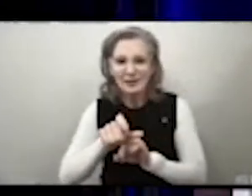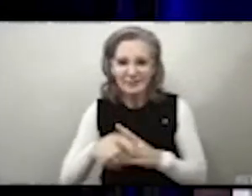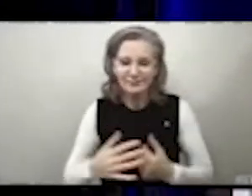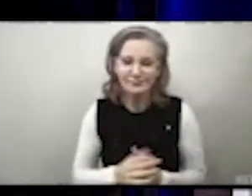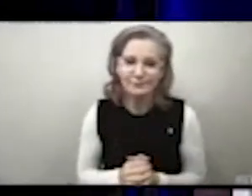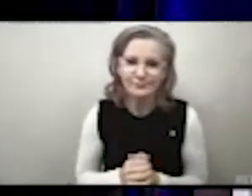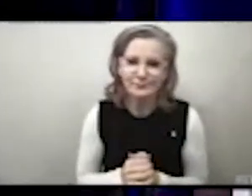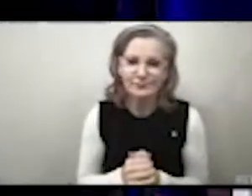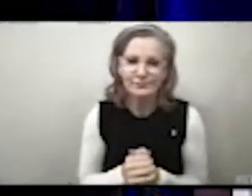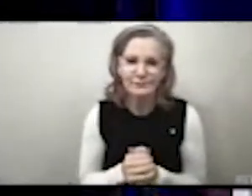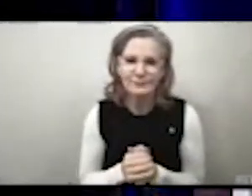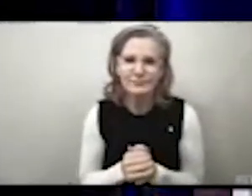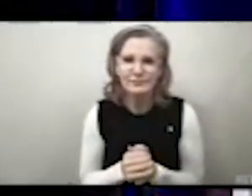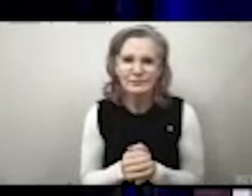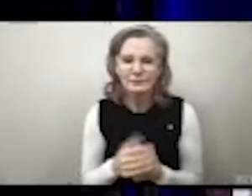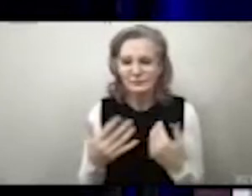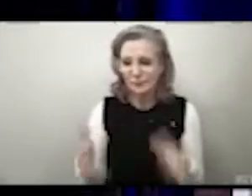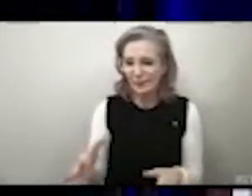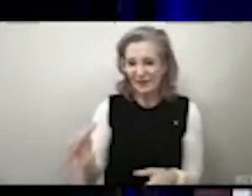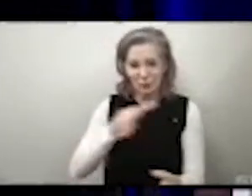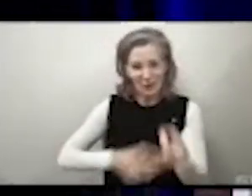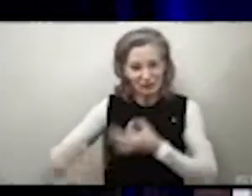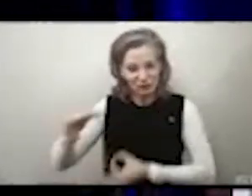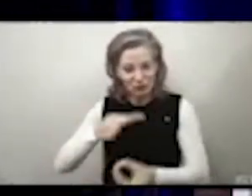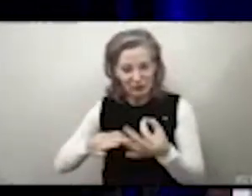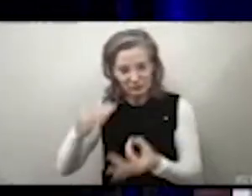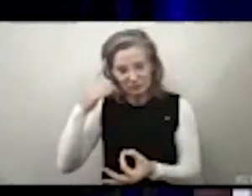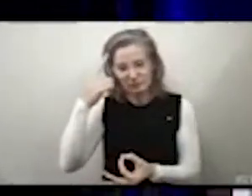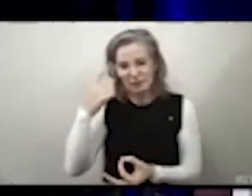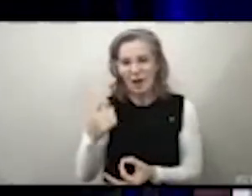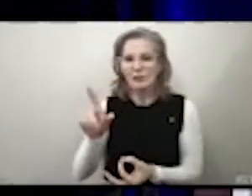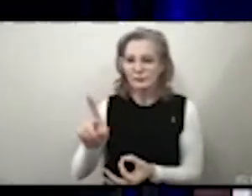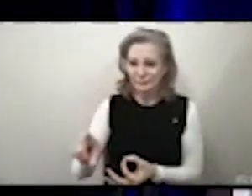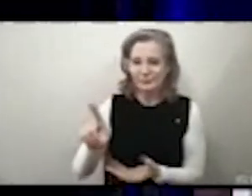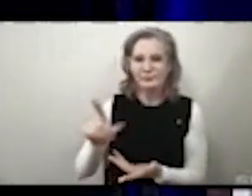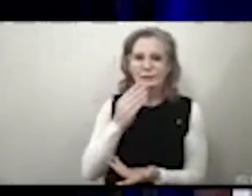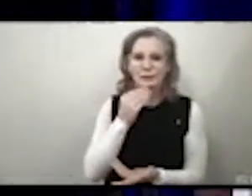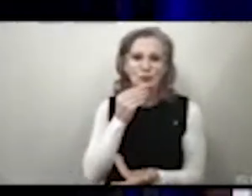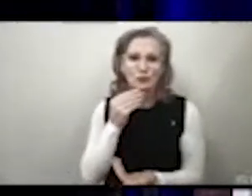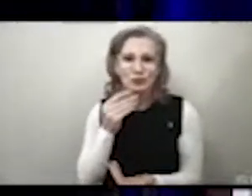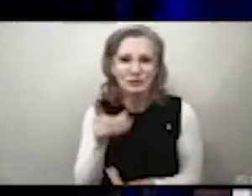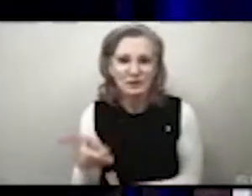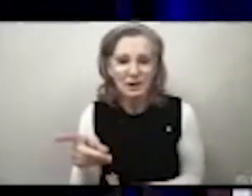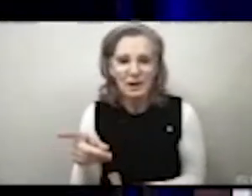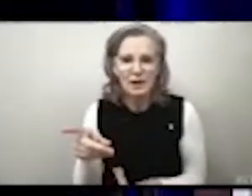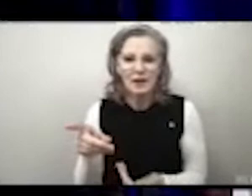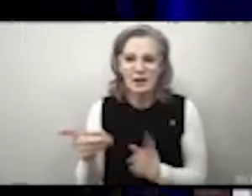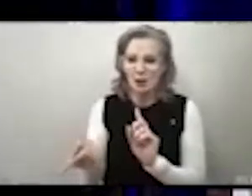A on your screen, I've got some here there are one or two here and I think there is one first of all, to Ian Boyd. This is on the question